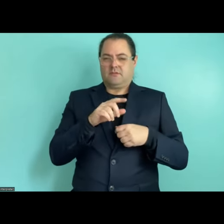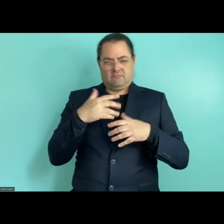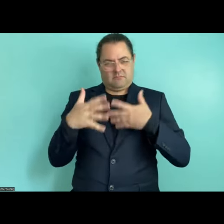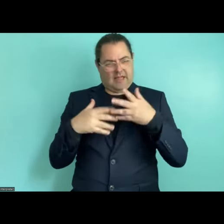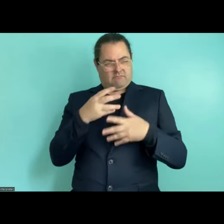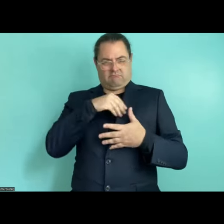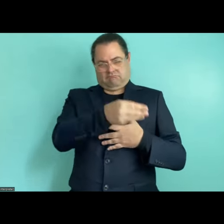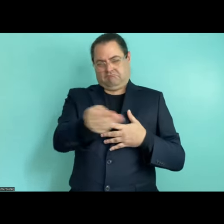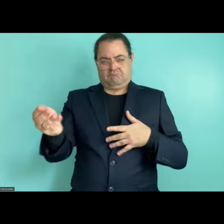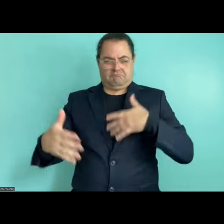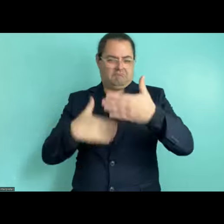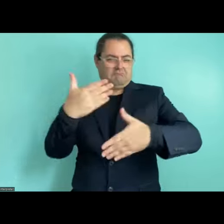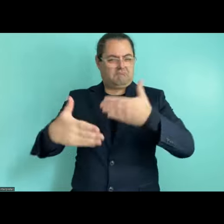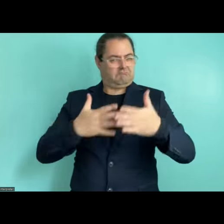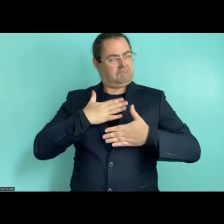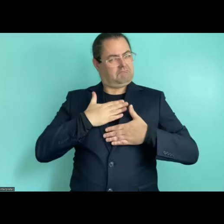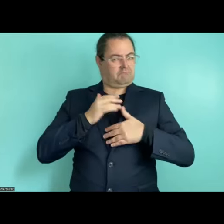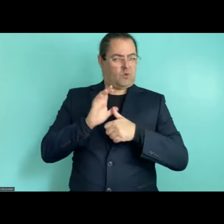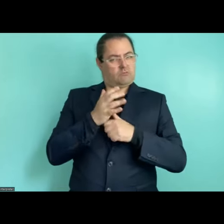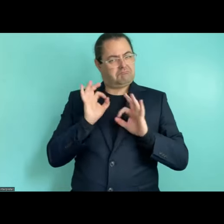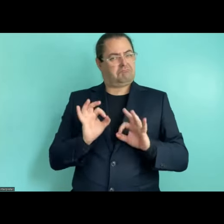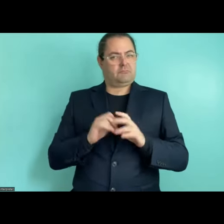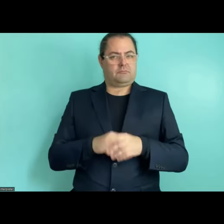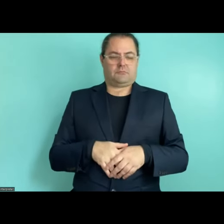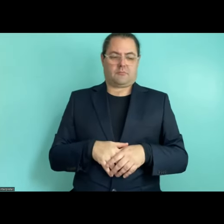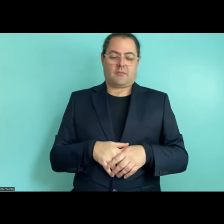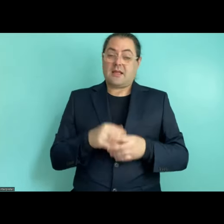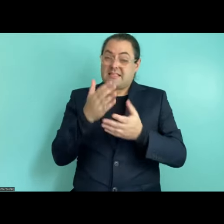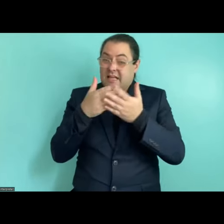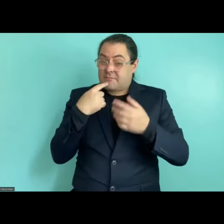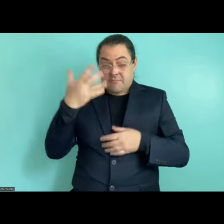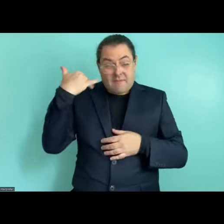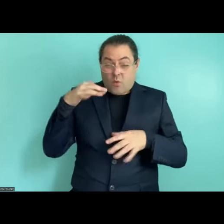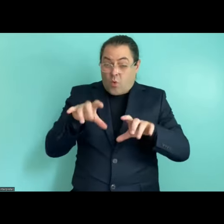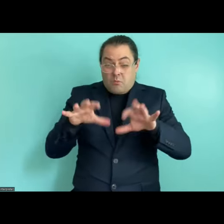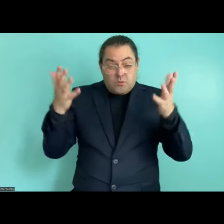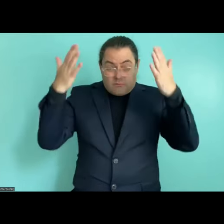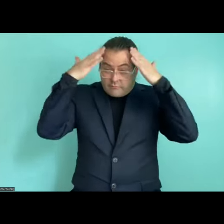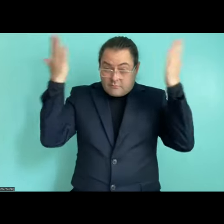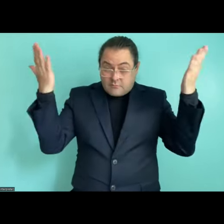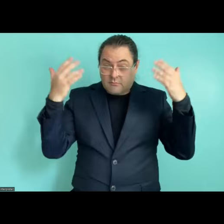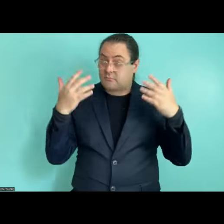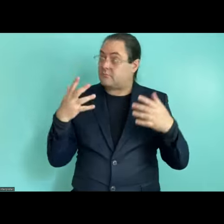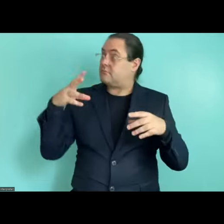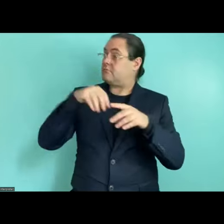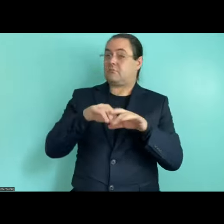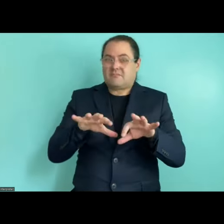she had disability carrot program. But today, not only am I graduating, but I am a guest